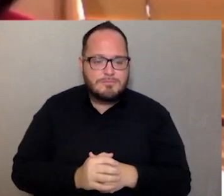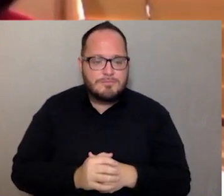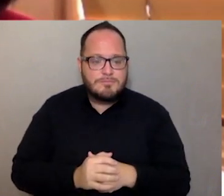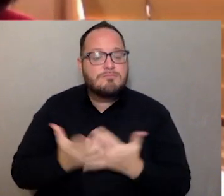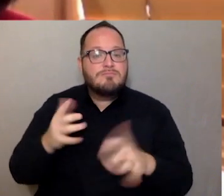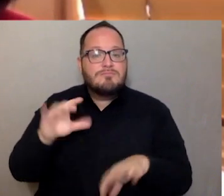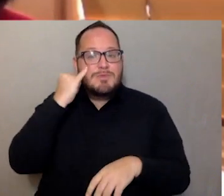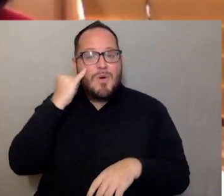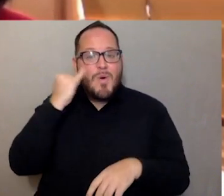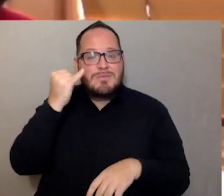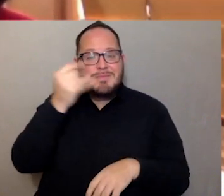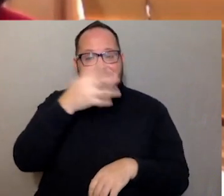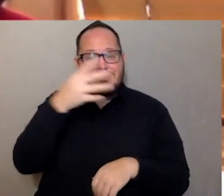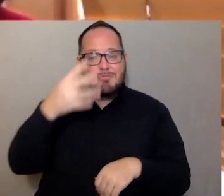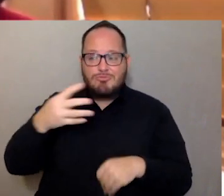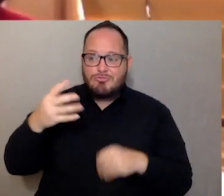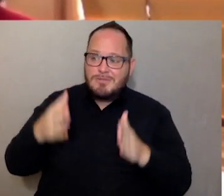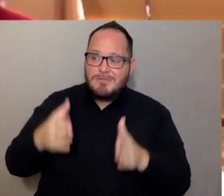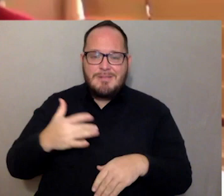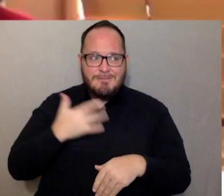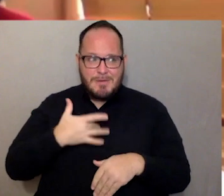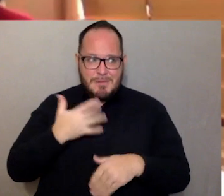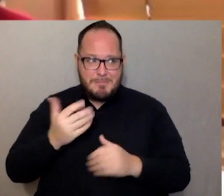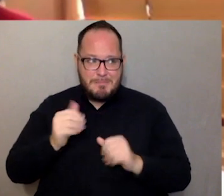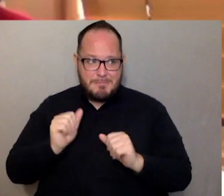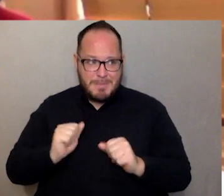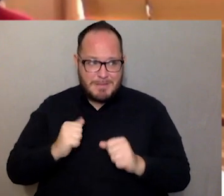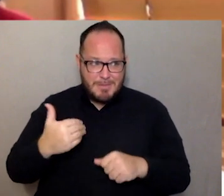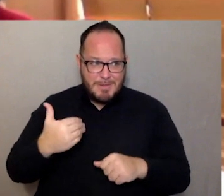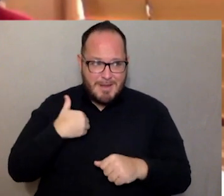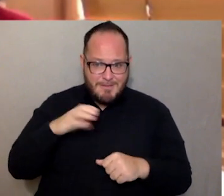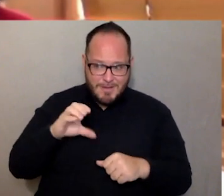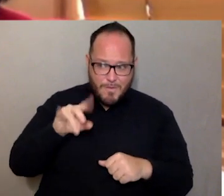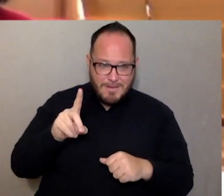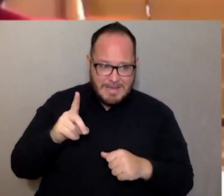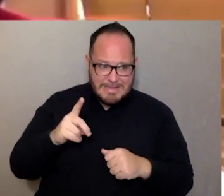FEAR OF RETALIATION AND POSSIBLE JOB LOSS.